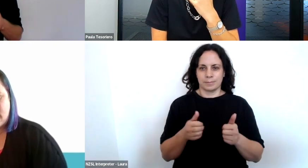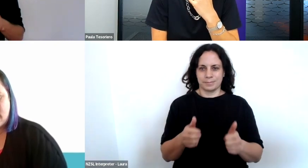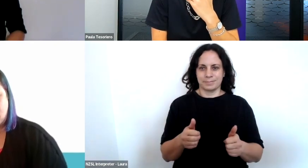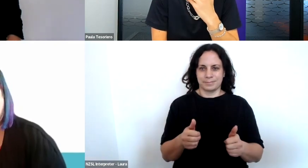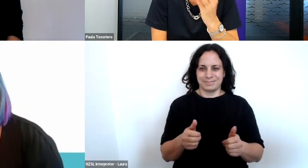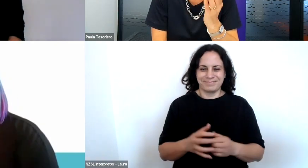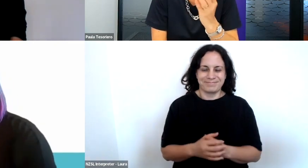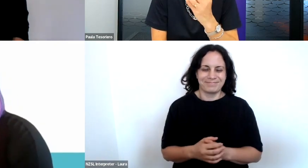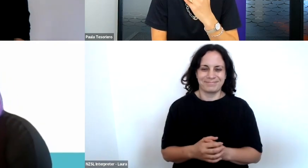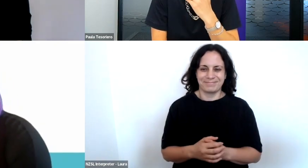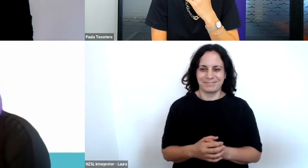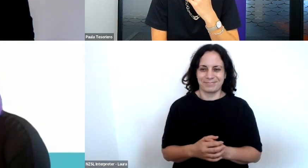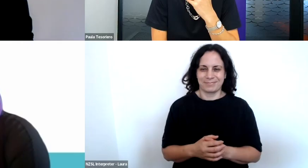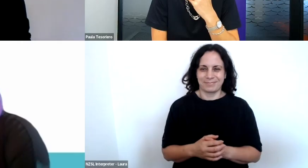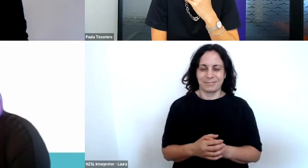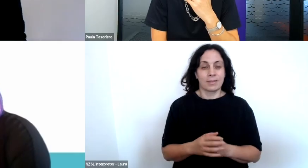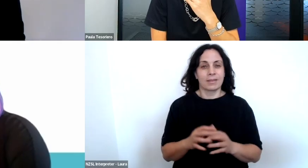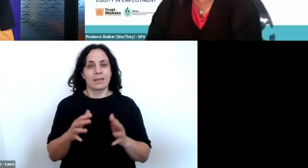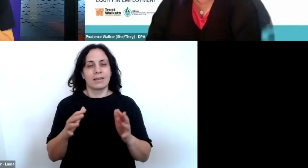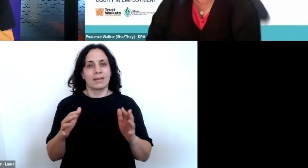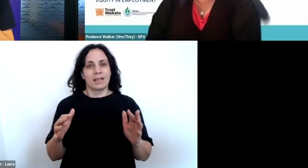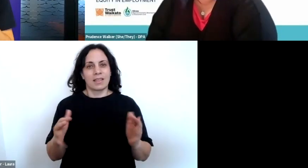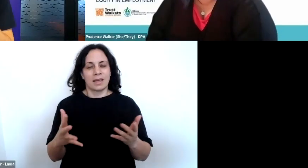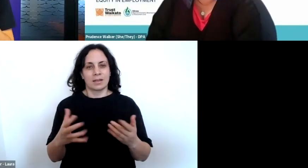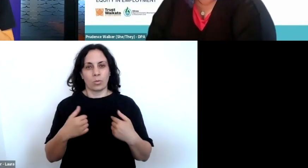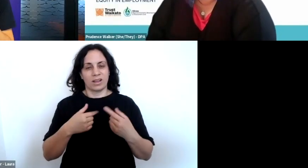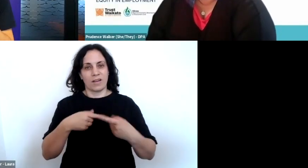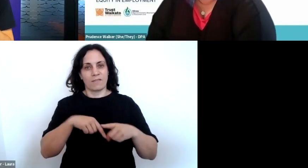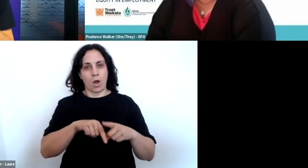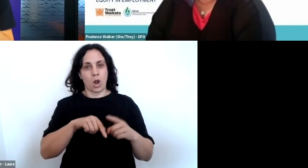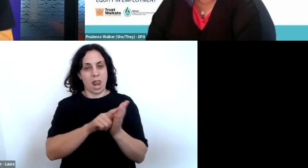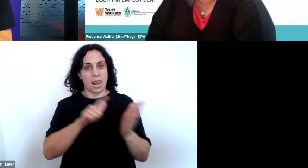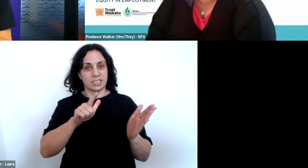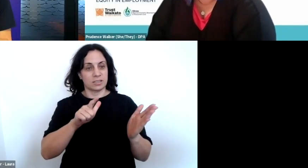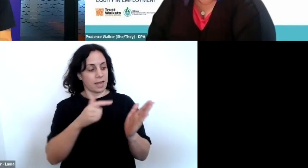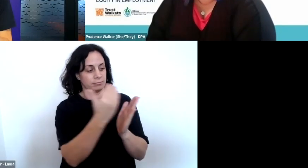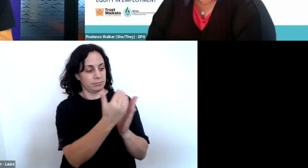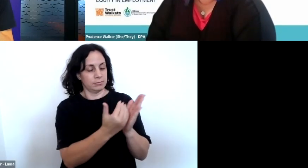whatever form the legislation is passed, we’ll have a role in implementing that